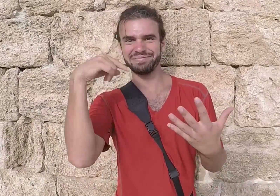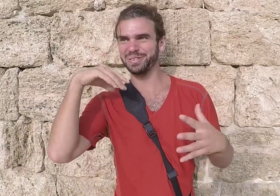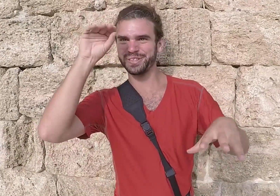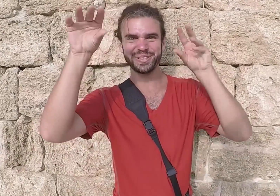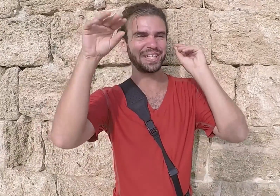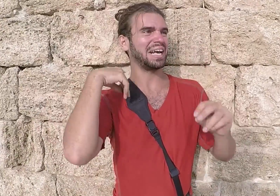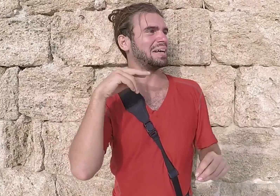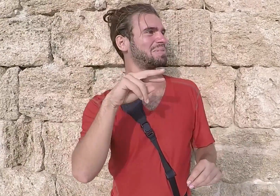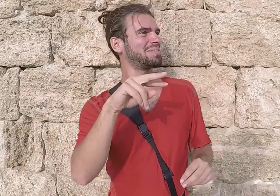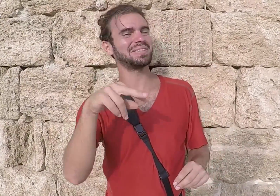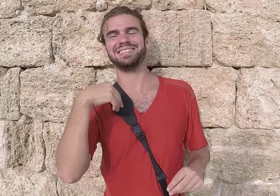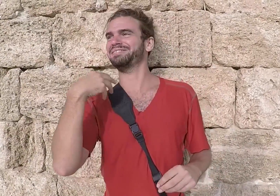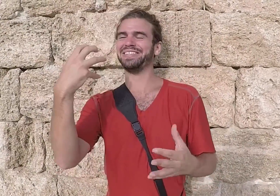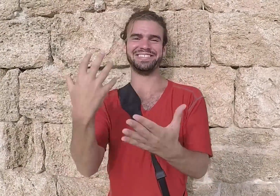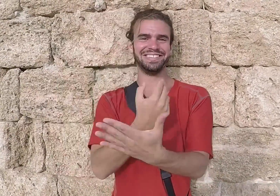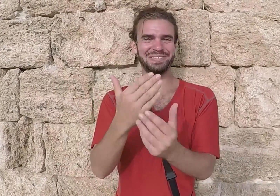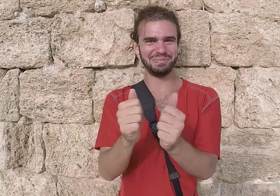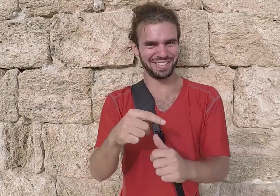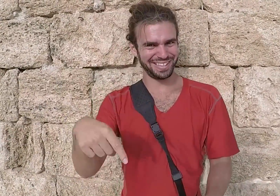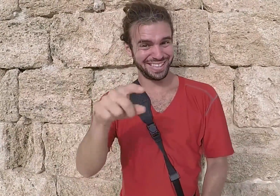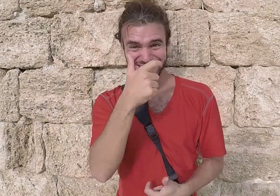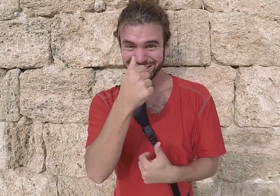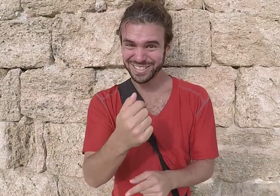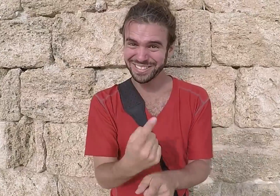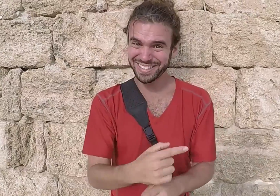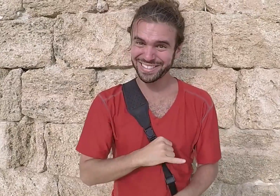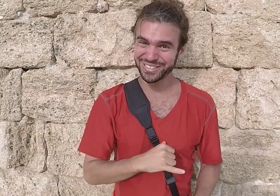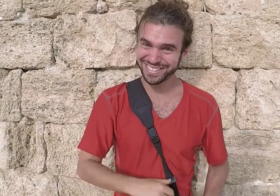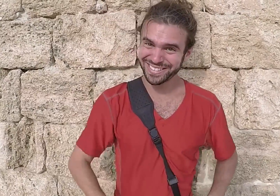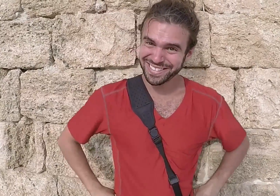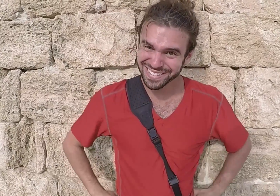One of many things I learned about Malta. Uh cool? I just wanted to grab this chance to share what I learned with you guys. Interesting, right?